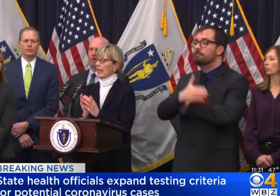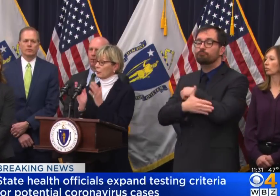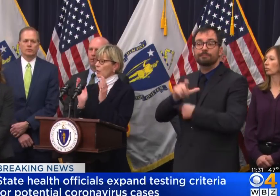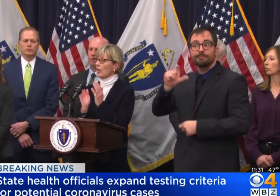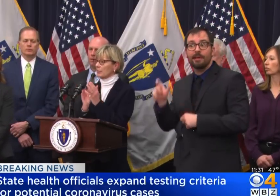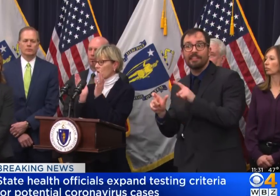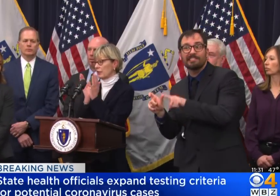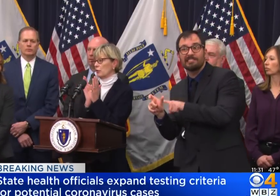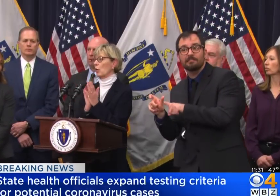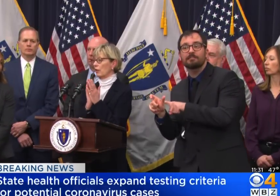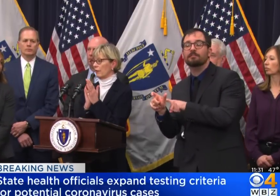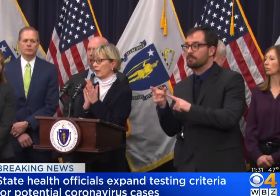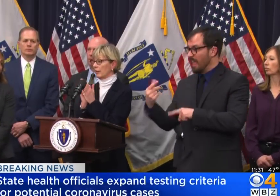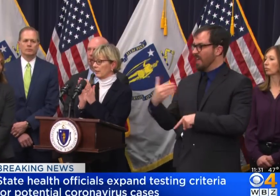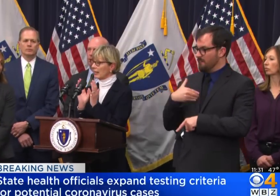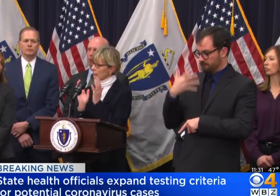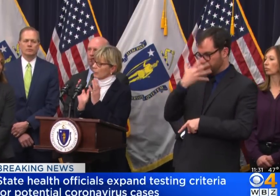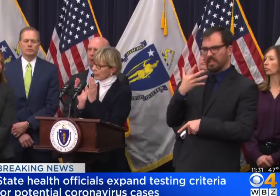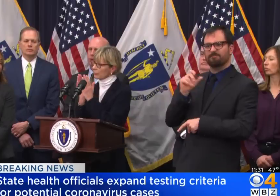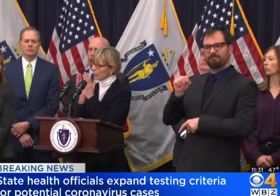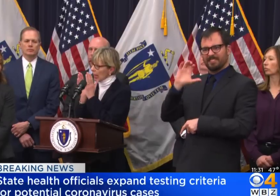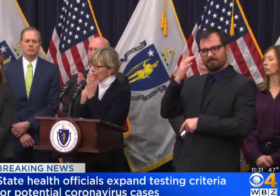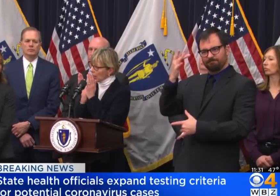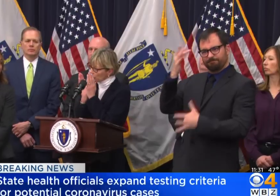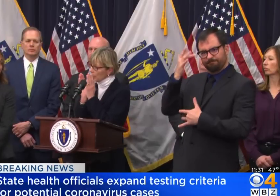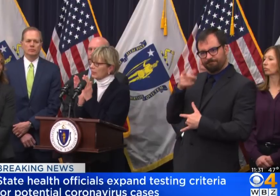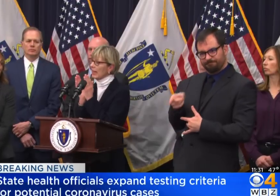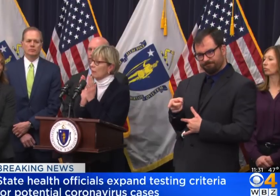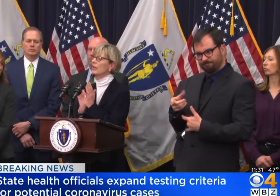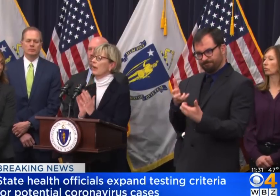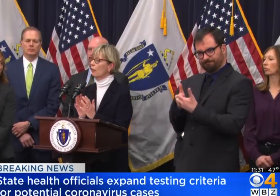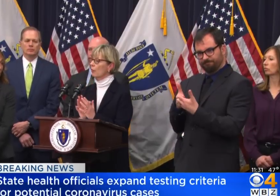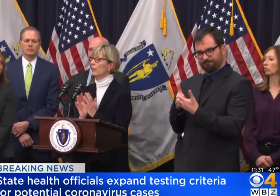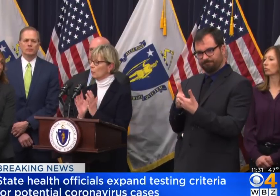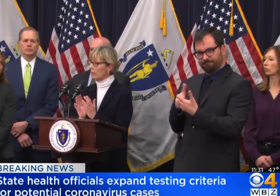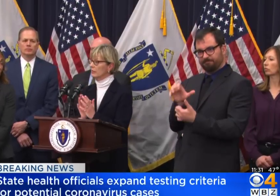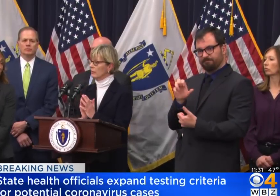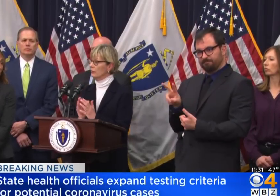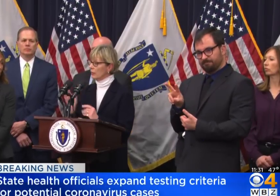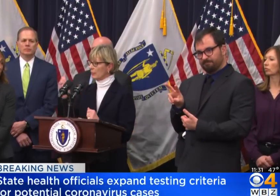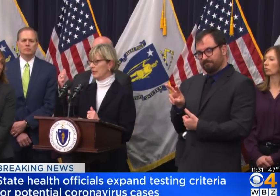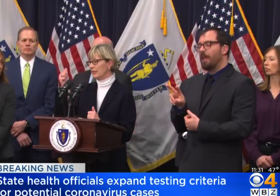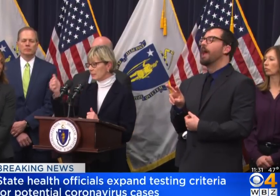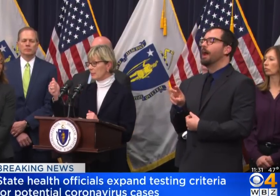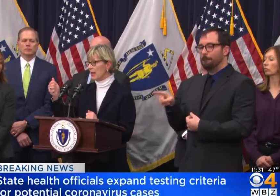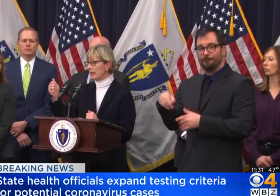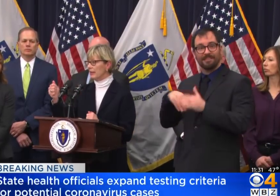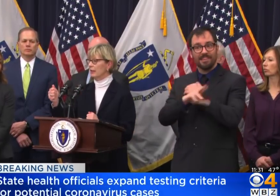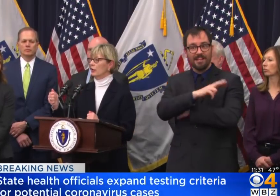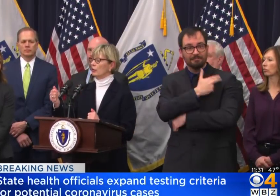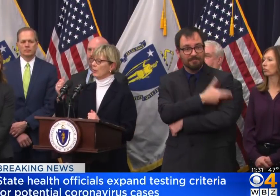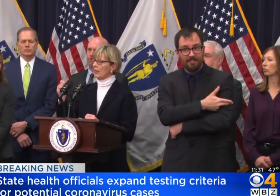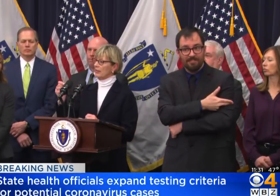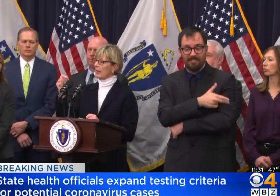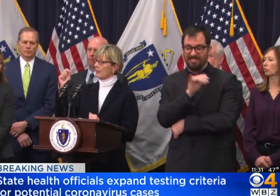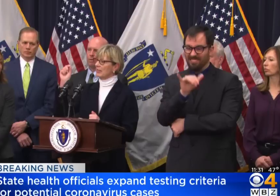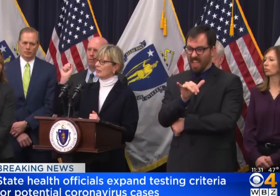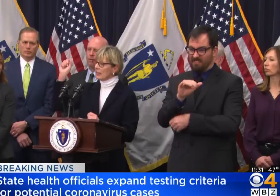YOU CAME BACK FROM ITALY, I DON'T MEAN TO PICK ON ITALY, BUT IF YOU CAME BACK FROM ITALY AND YOU WERE SYMPTOMATIC AND YOU